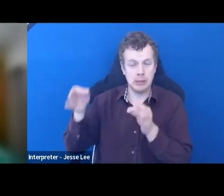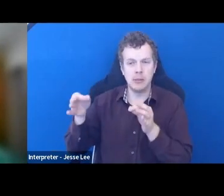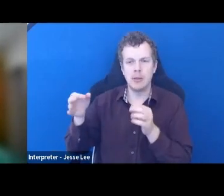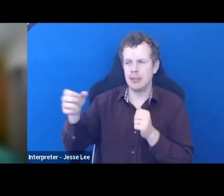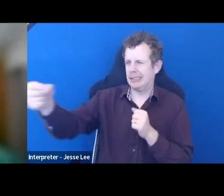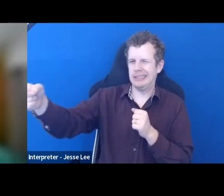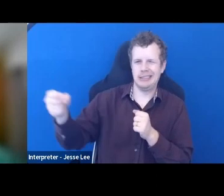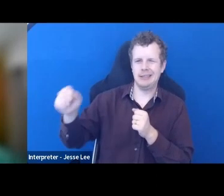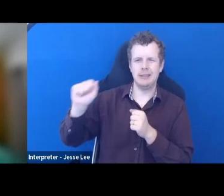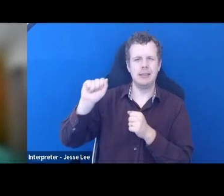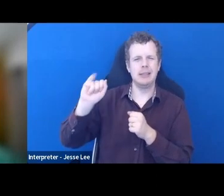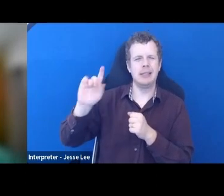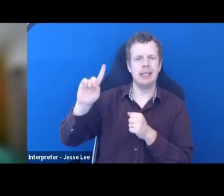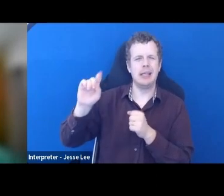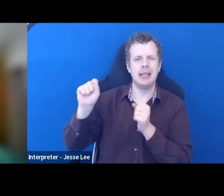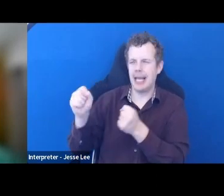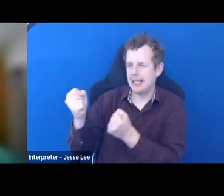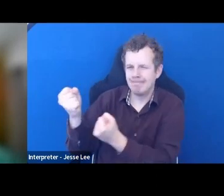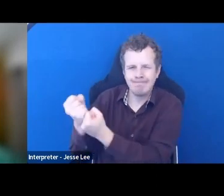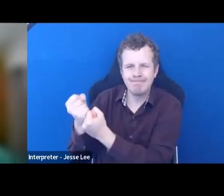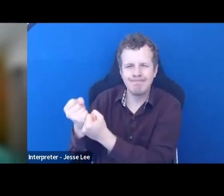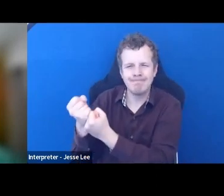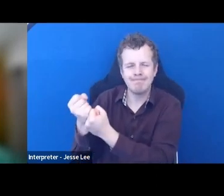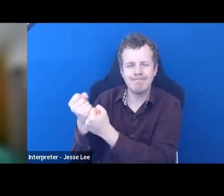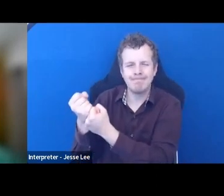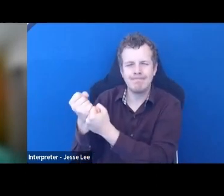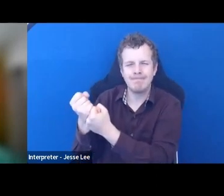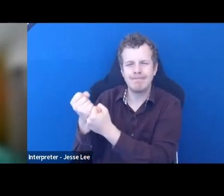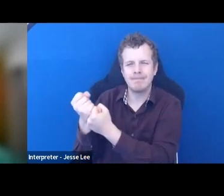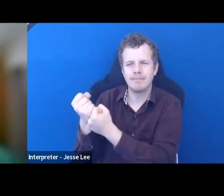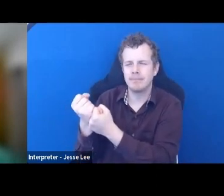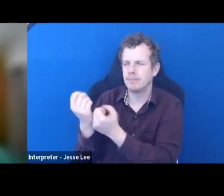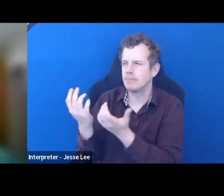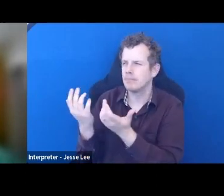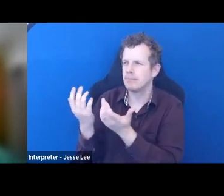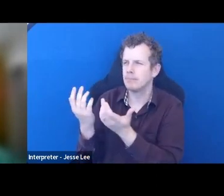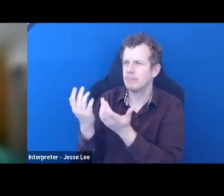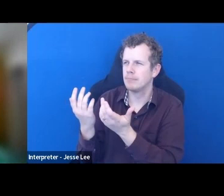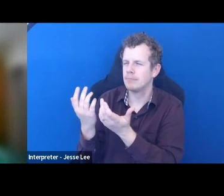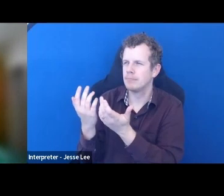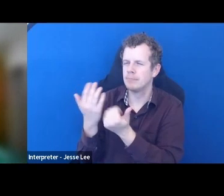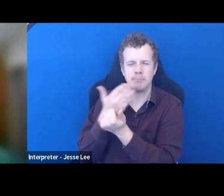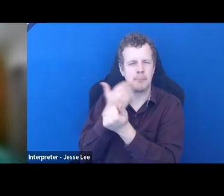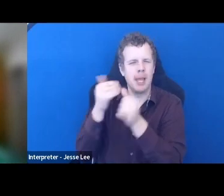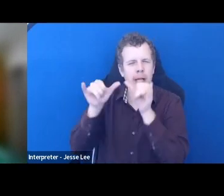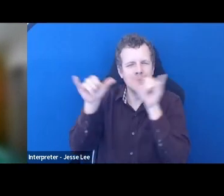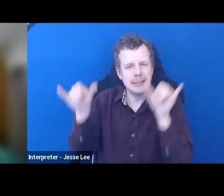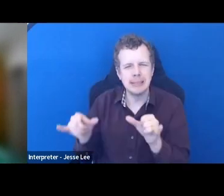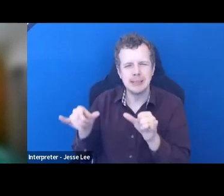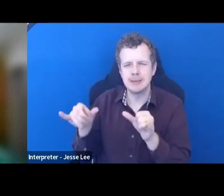that can like systematically provide us a tool to help us in this process with our families.